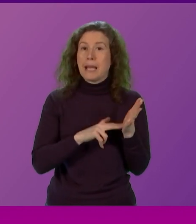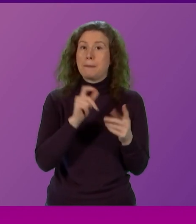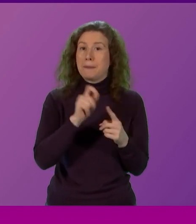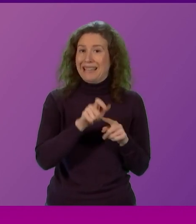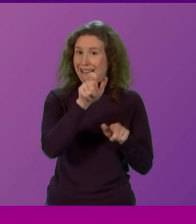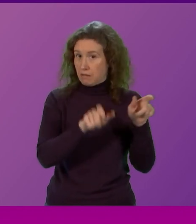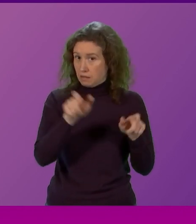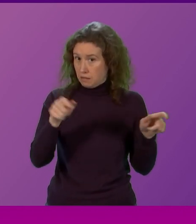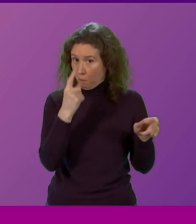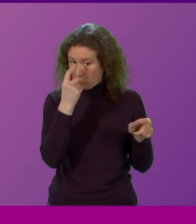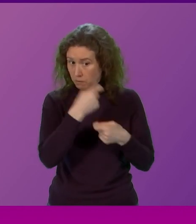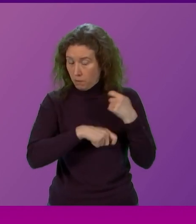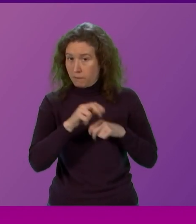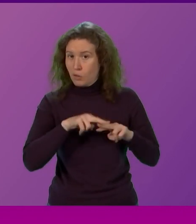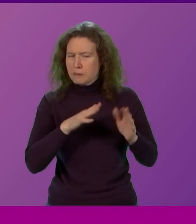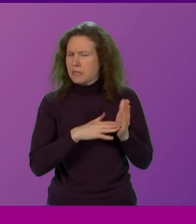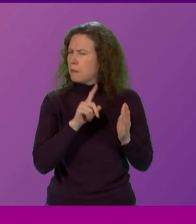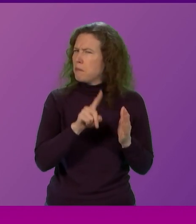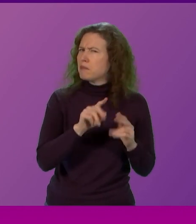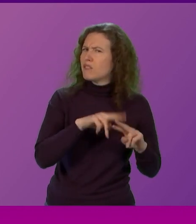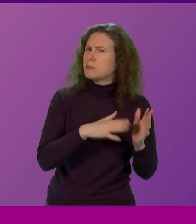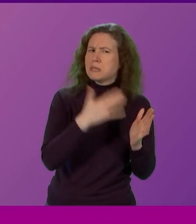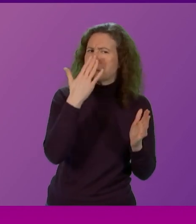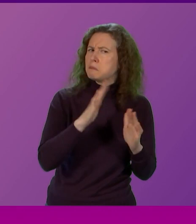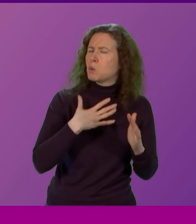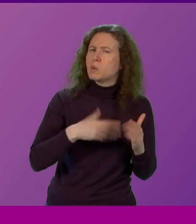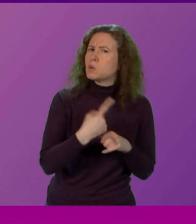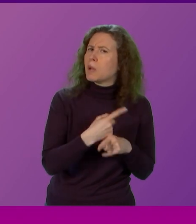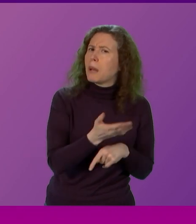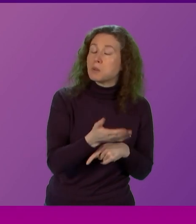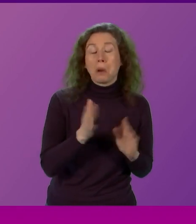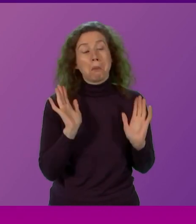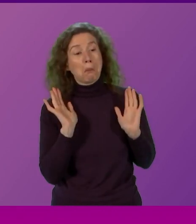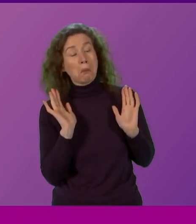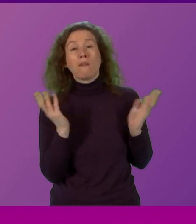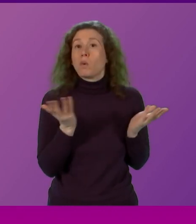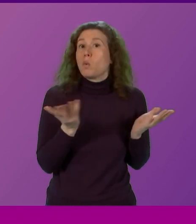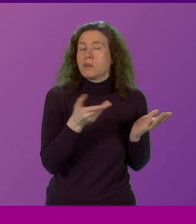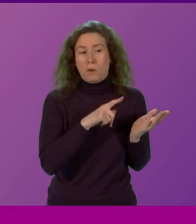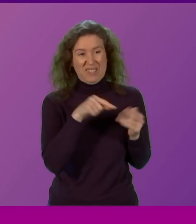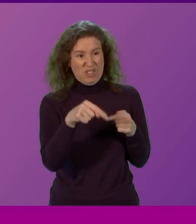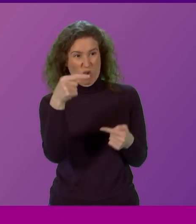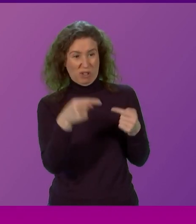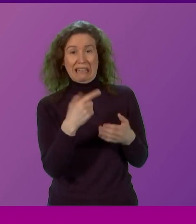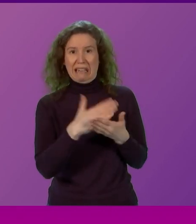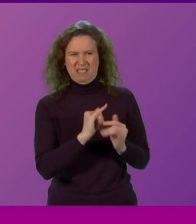which the First Minister does not seem to want to talk about. That is no wonder, because the contest is an absolute bin fire.